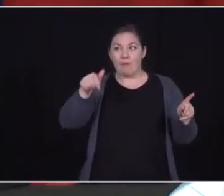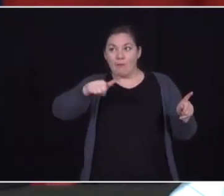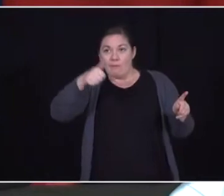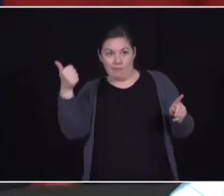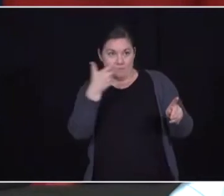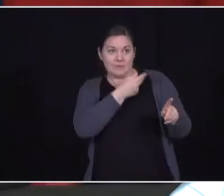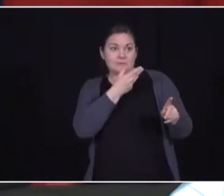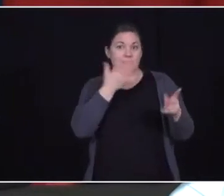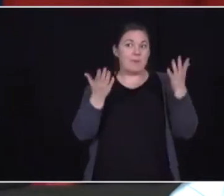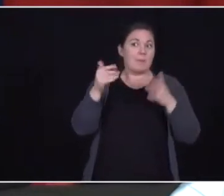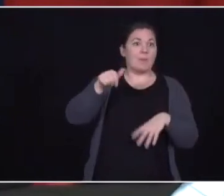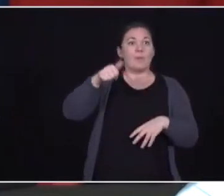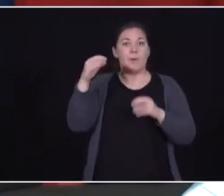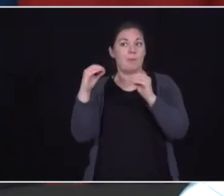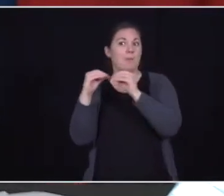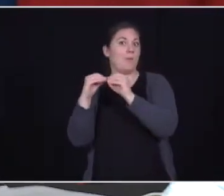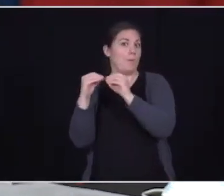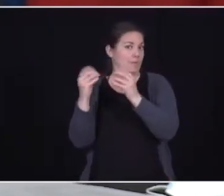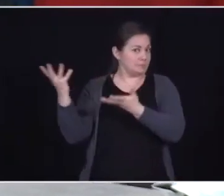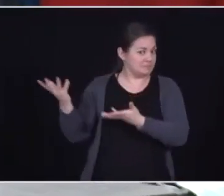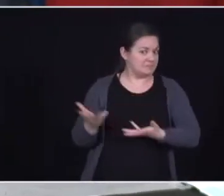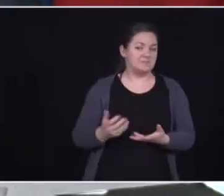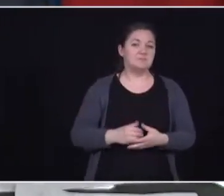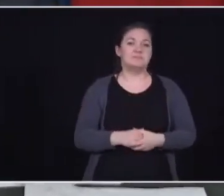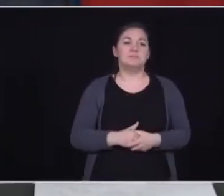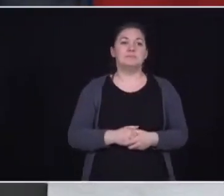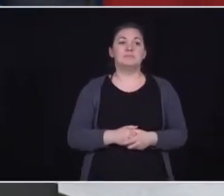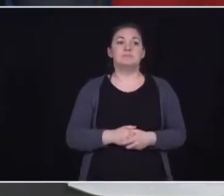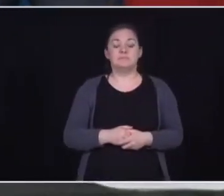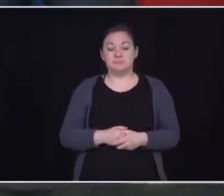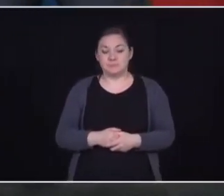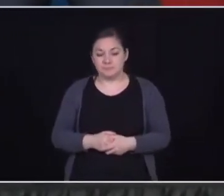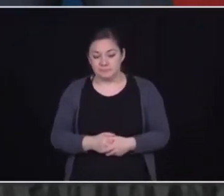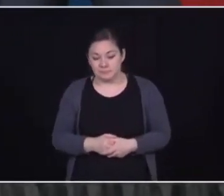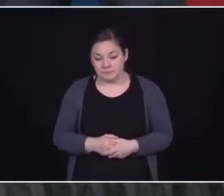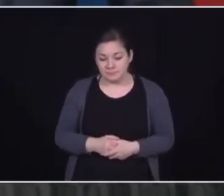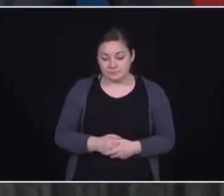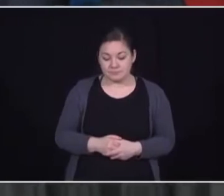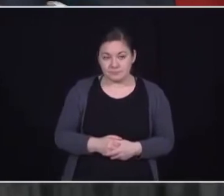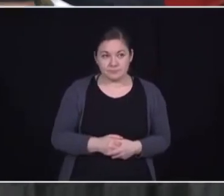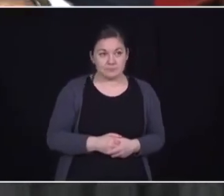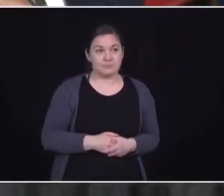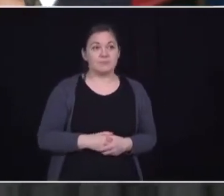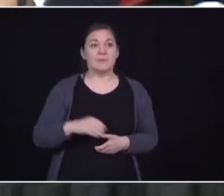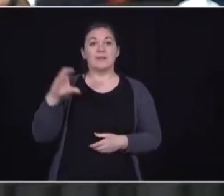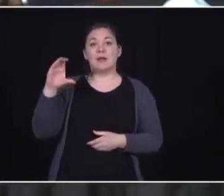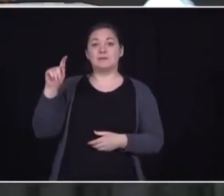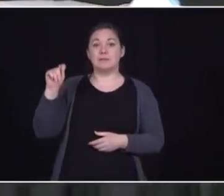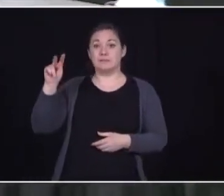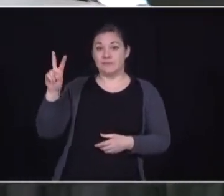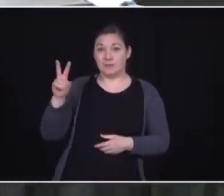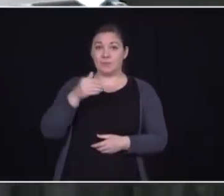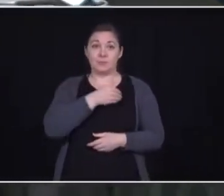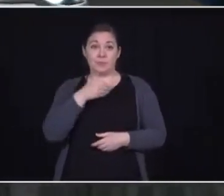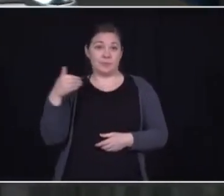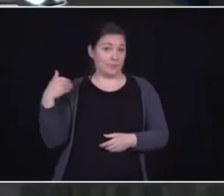We heard, we know that Pfizer has been approved by Canada, we know modernity has been approved by Canada, both of those happen fairly quickly. They happened after each other.